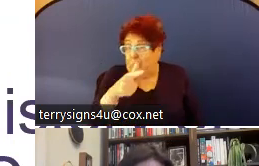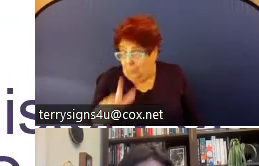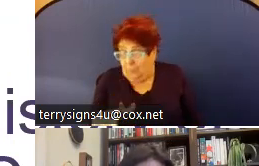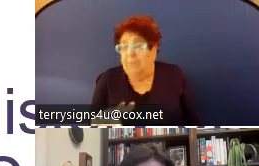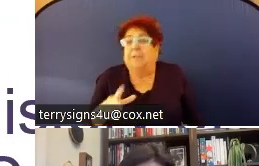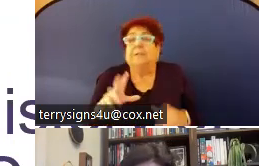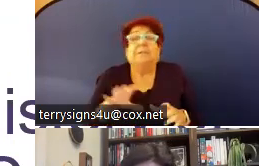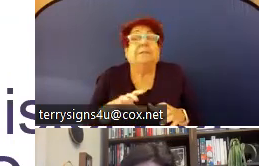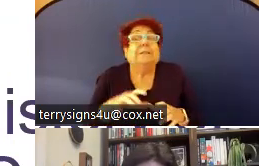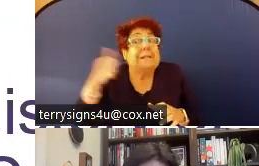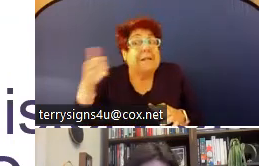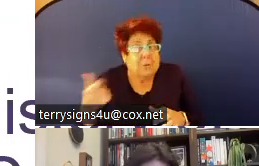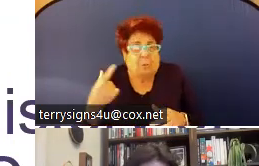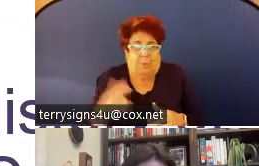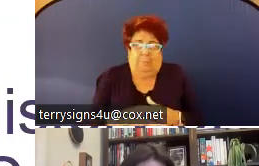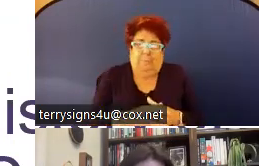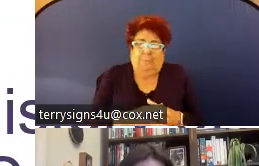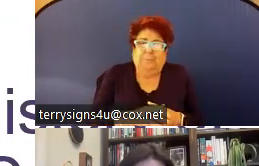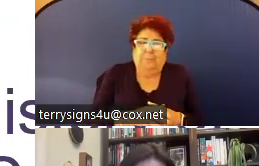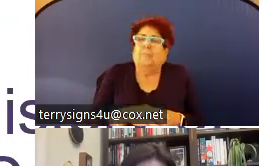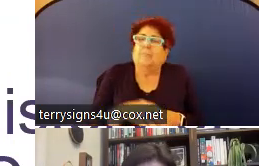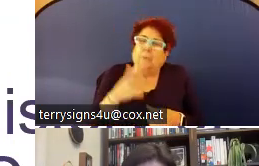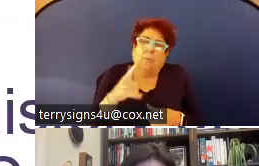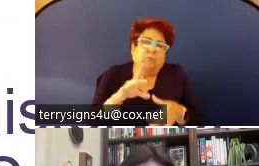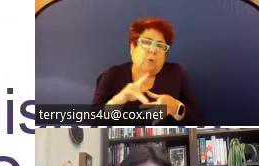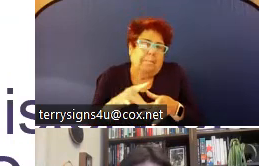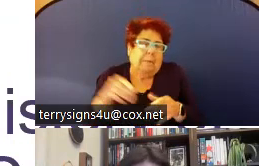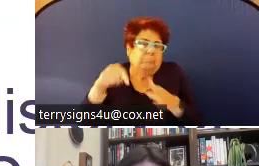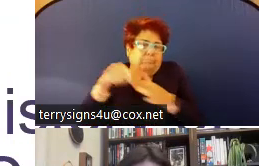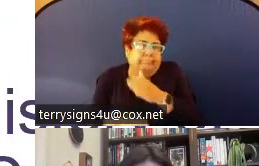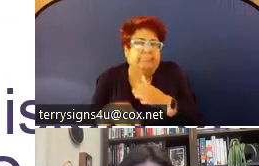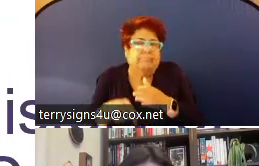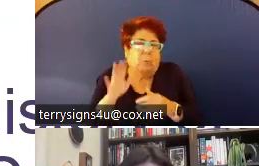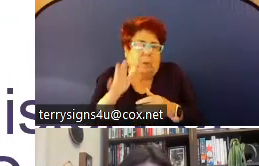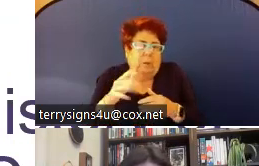we need to do within our coalition and we will talk about that as you move forward.